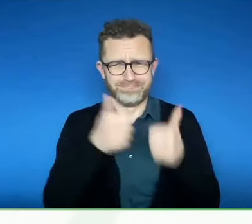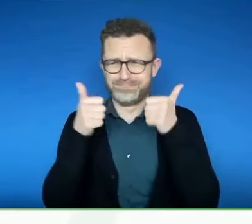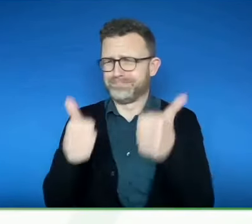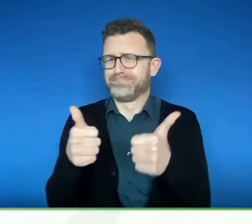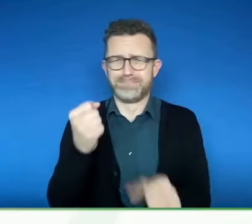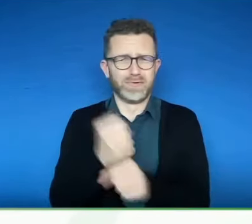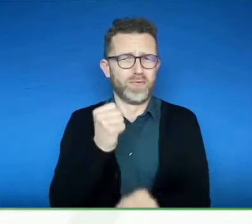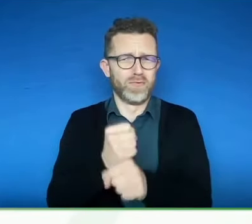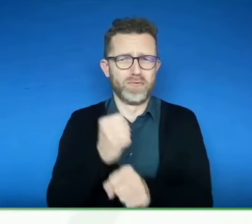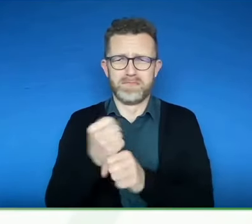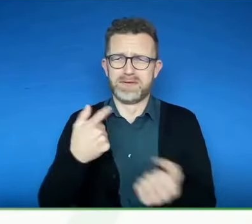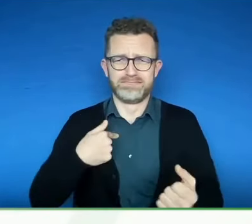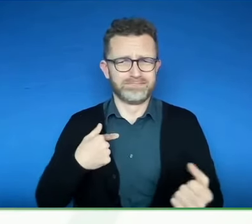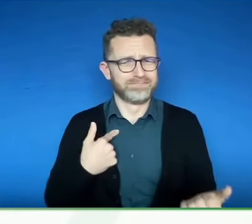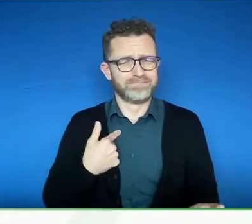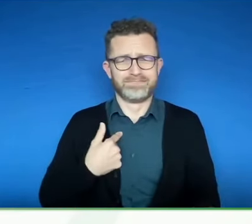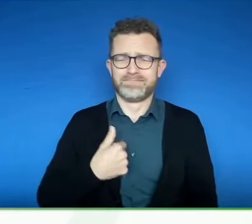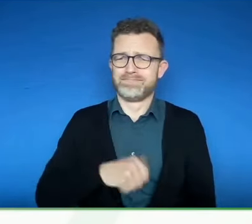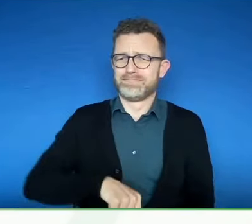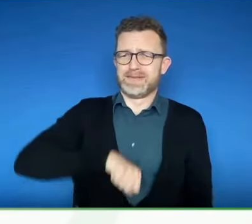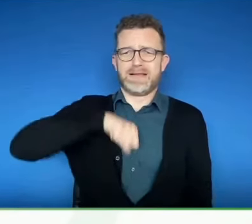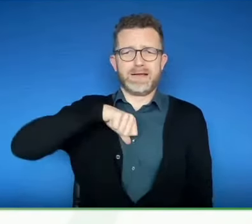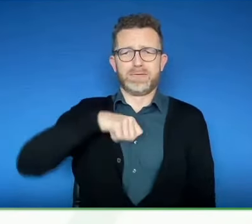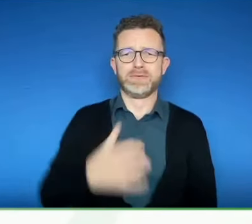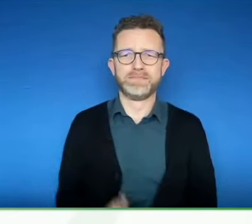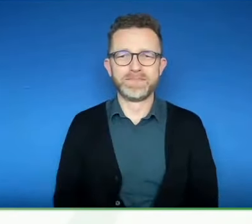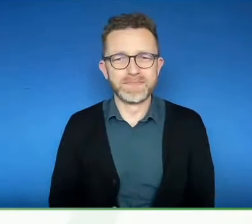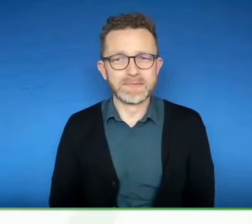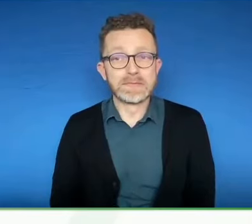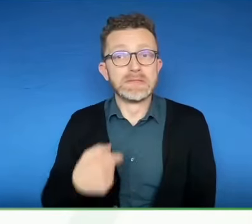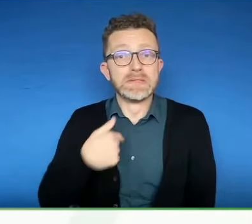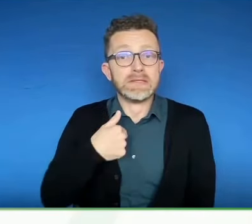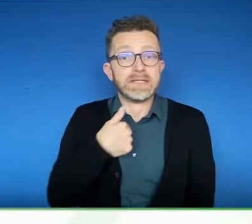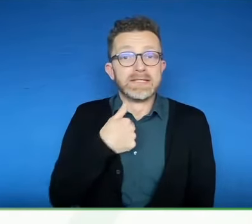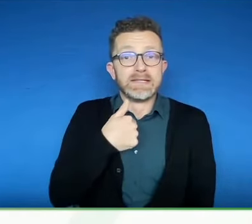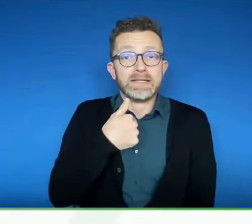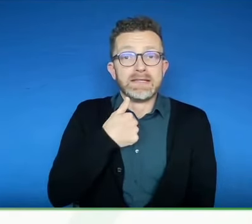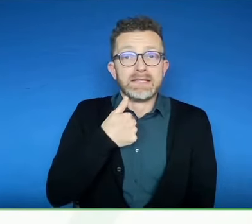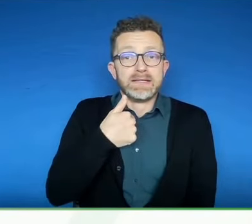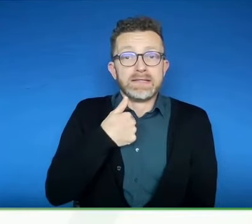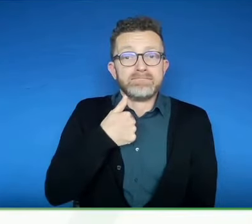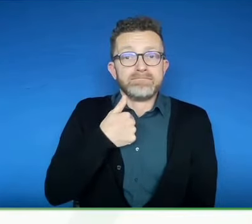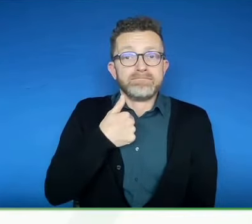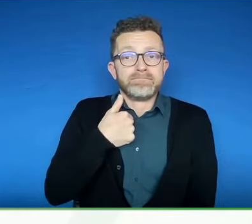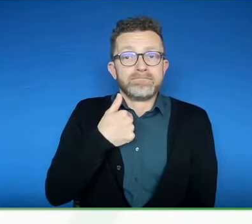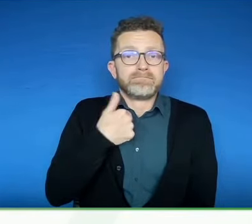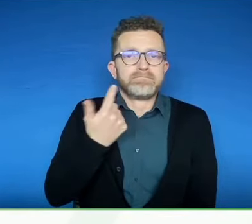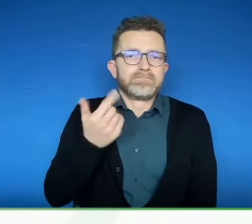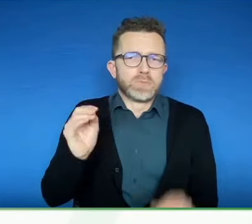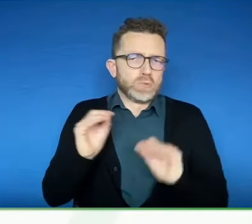speeches, and yes, I hope you enjoyed. You will have five more minutes per break, which I think is was